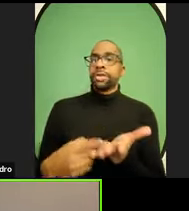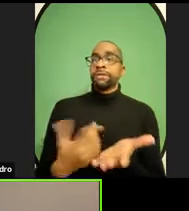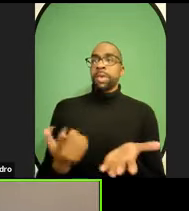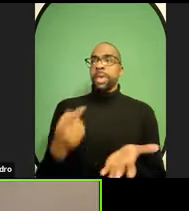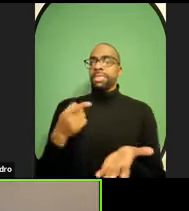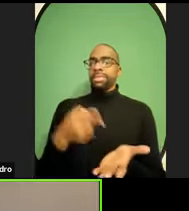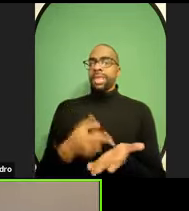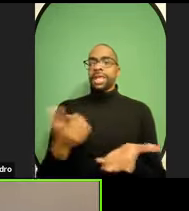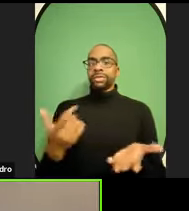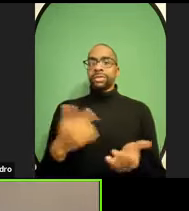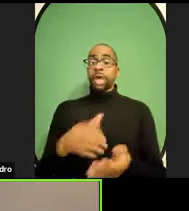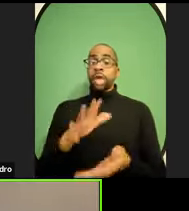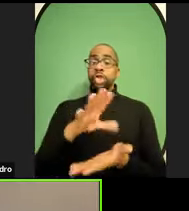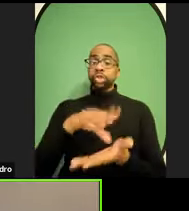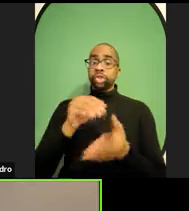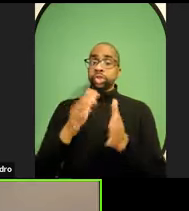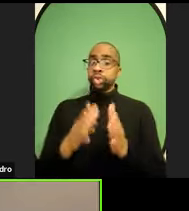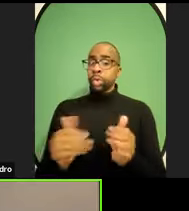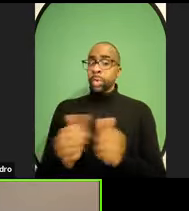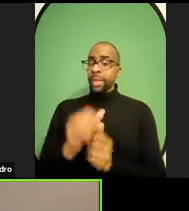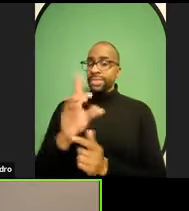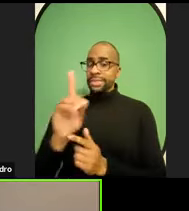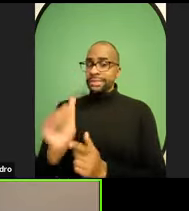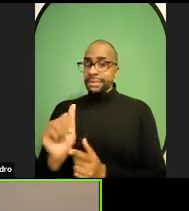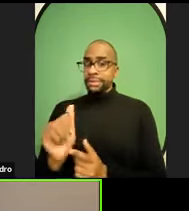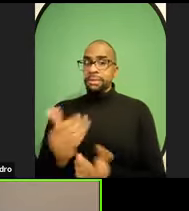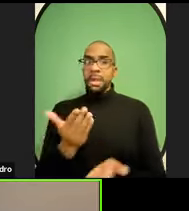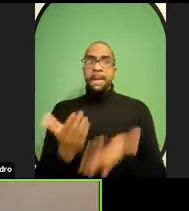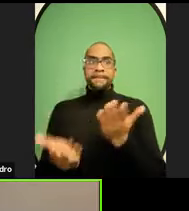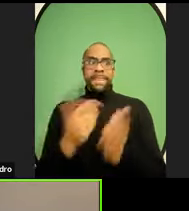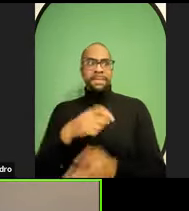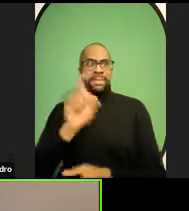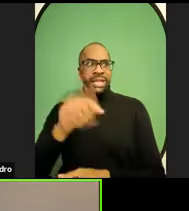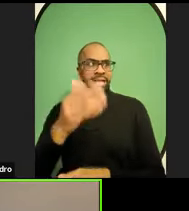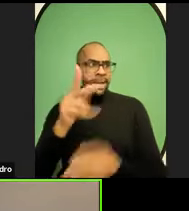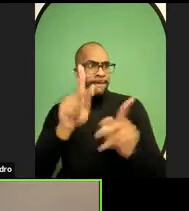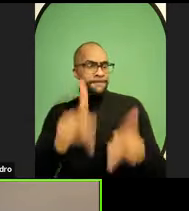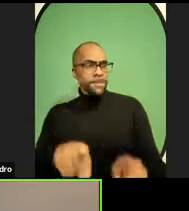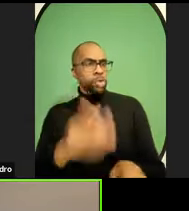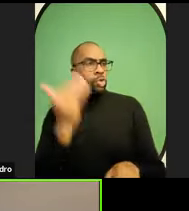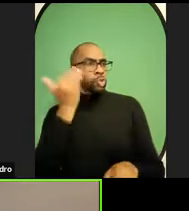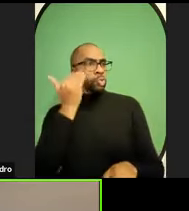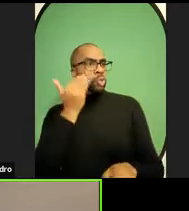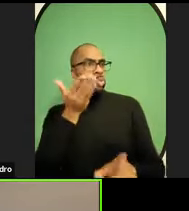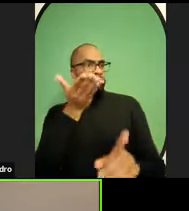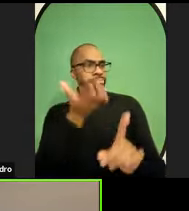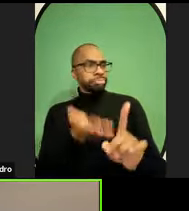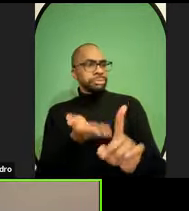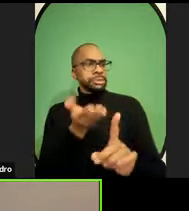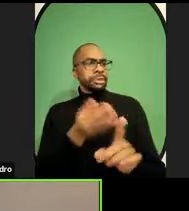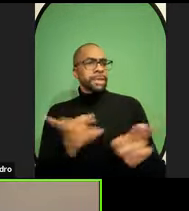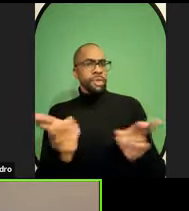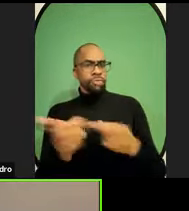Conversations about listen. These are some of the accommodations as students with disabilities. might need need. who's familiar with them in the room familiar with them in the room,